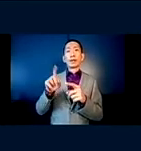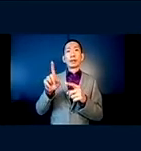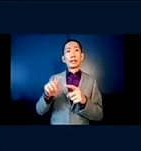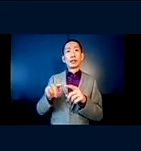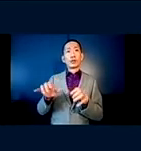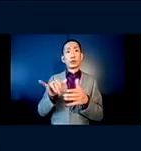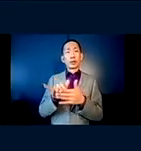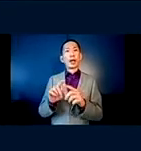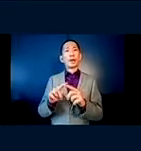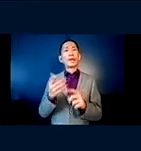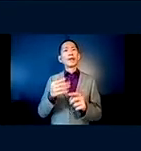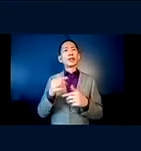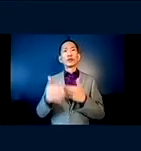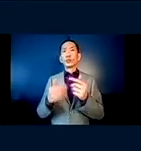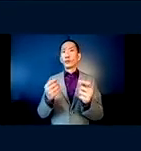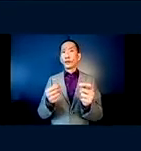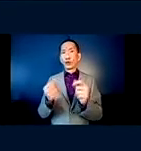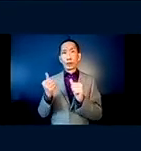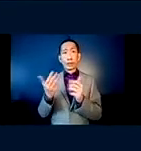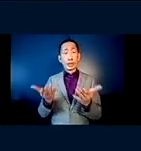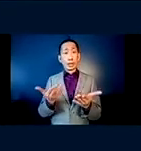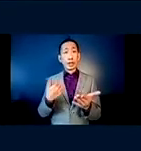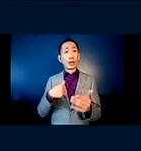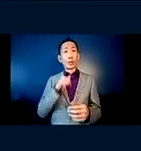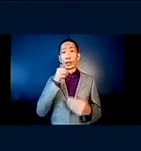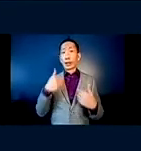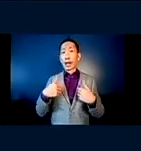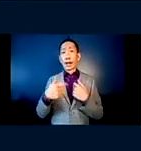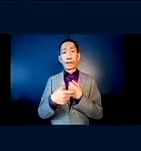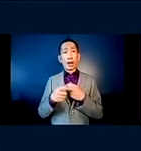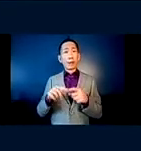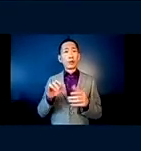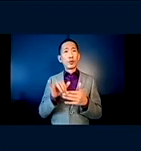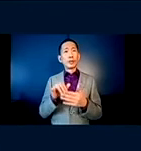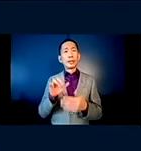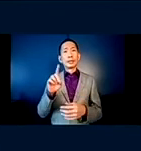THE FIELD AND JUST NEED TO DO THAT, BUT THINGS WERE MOVING SO QUICKLY HERE WE DIDN'T HAVE TIME